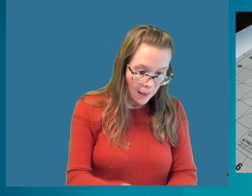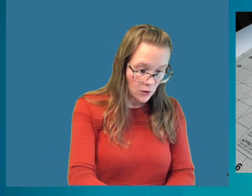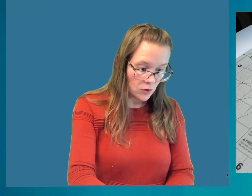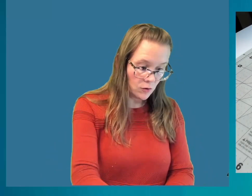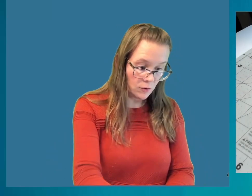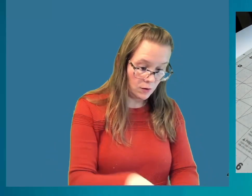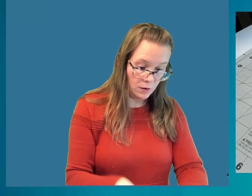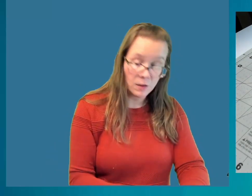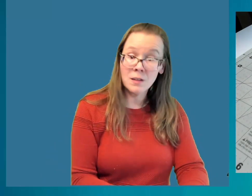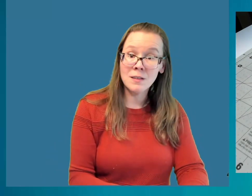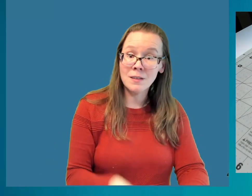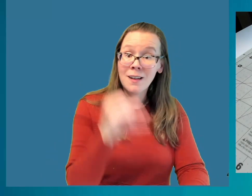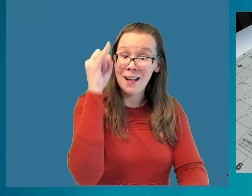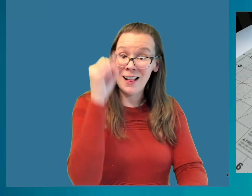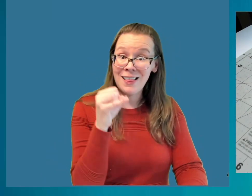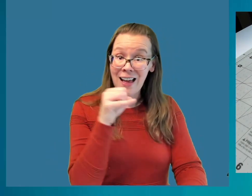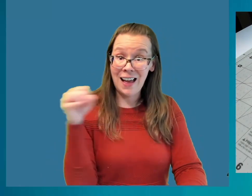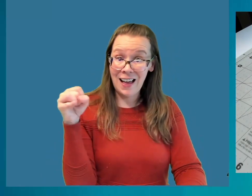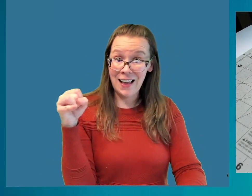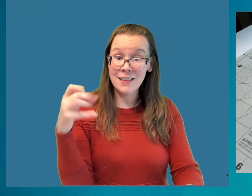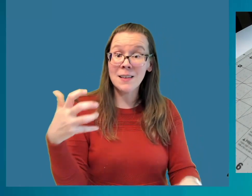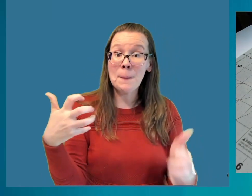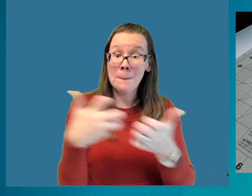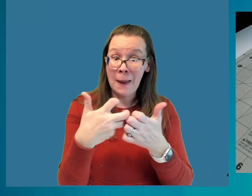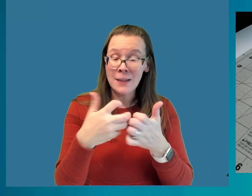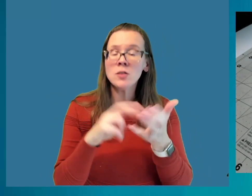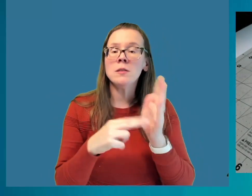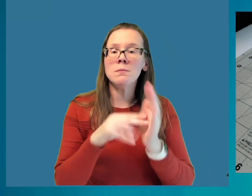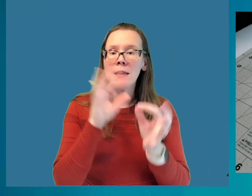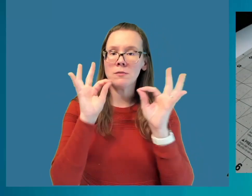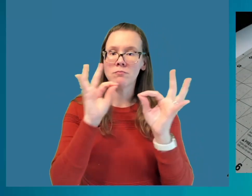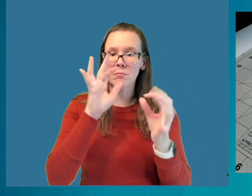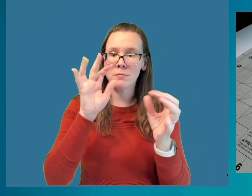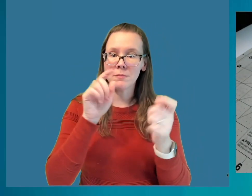And you just line it up on those half inch marks, and that should get exactly